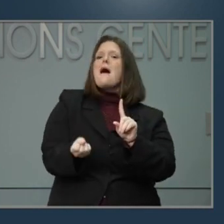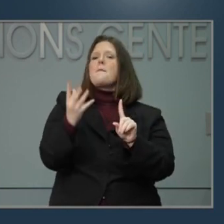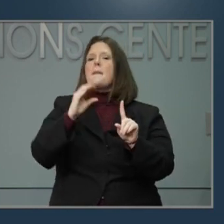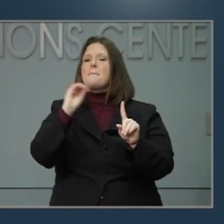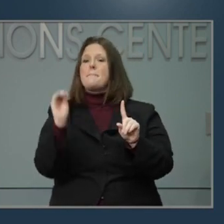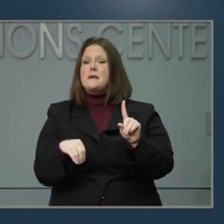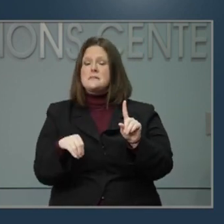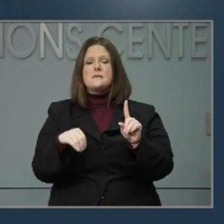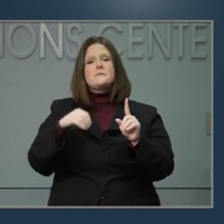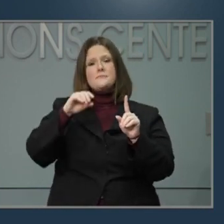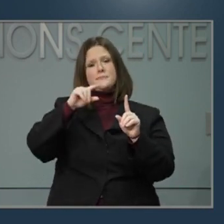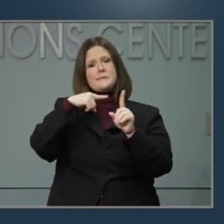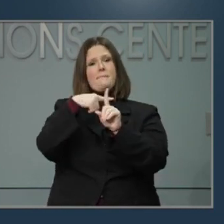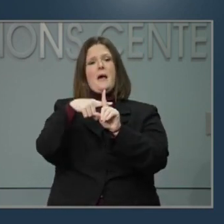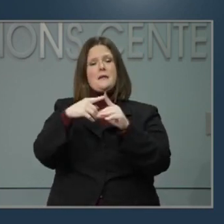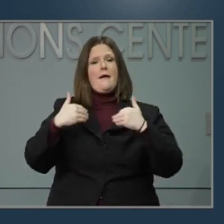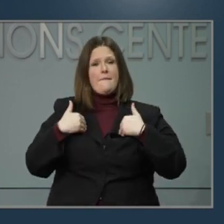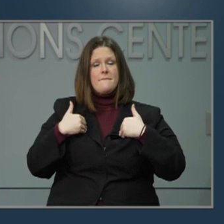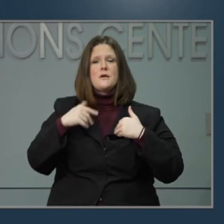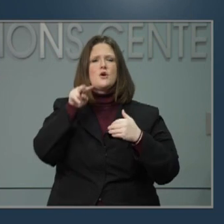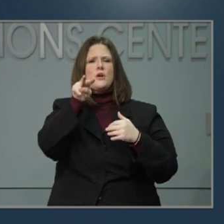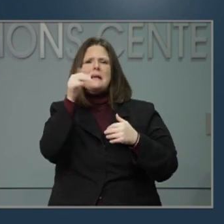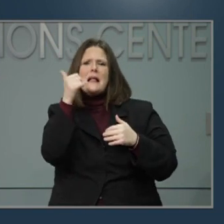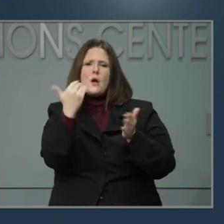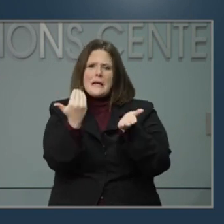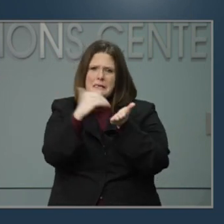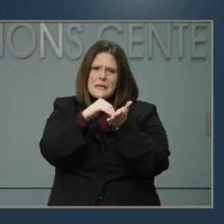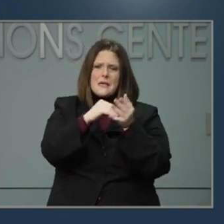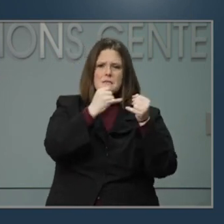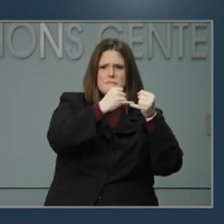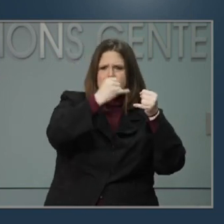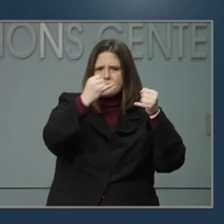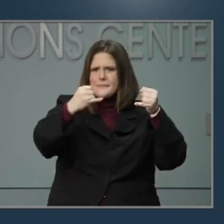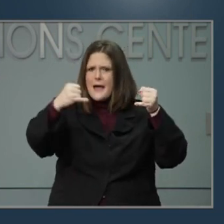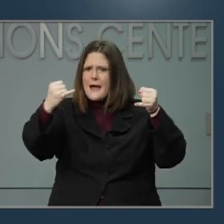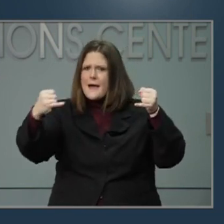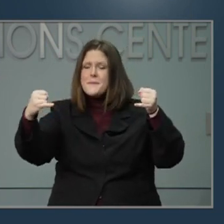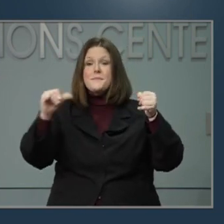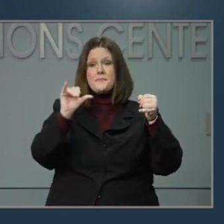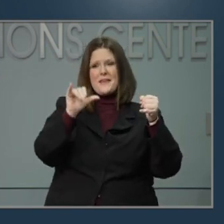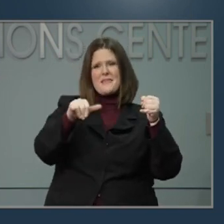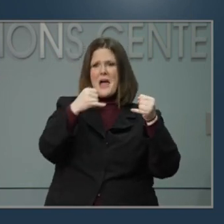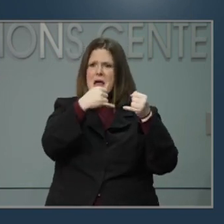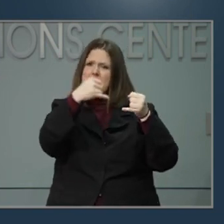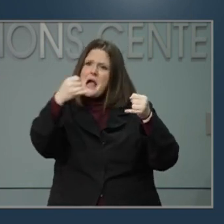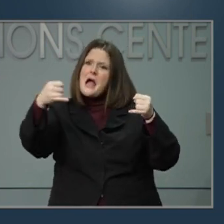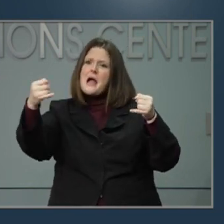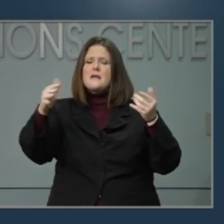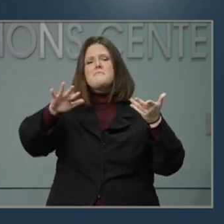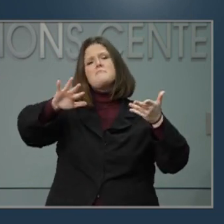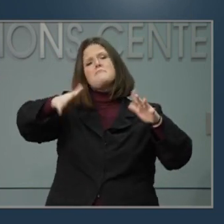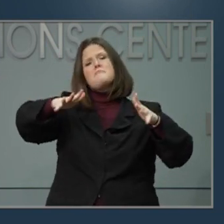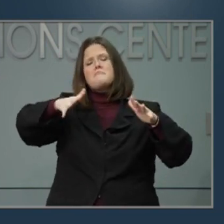POSITIVE. THIS GRAPH ALSO GOES BACK TO THE BEGINNING OF SEPTEMBER, AND IF